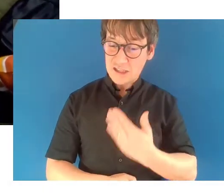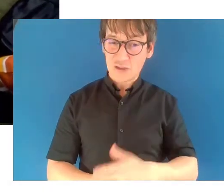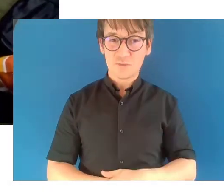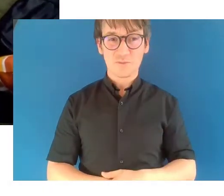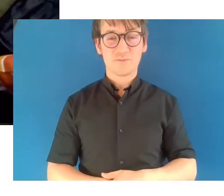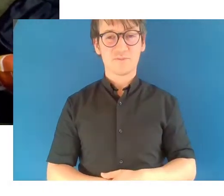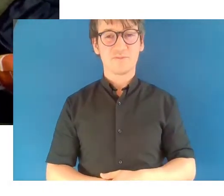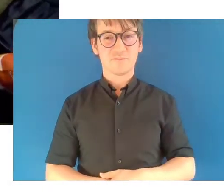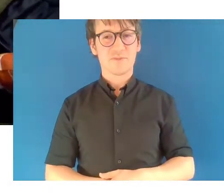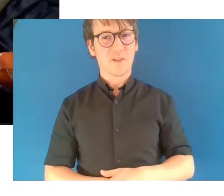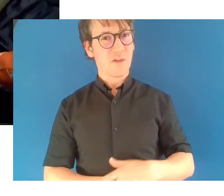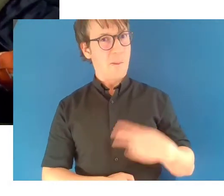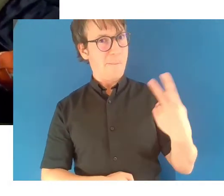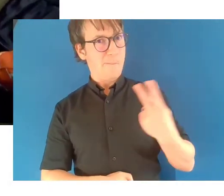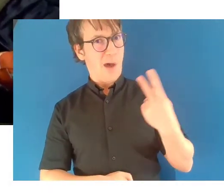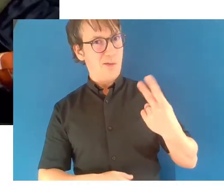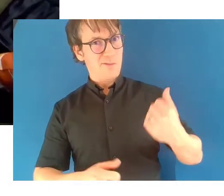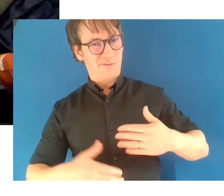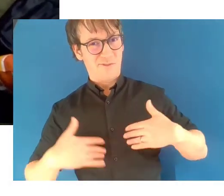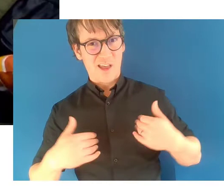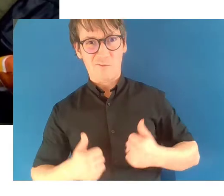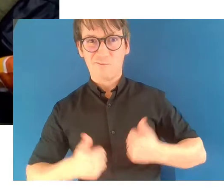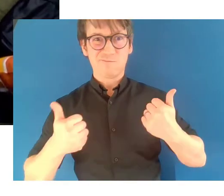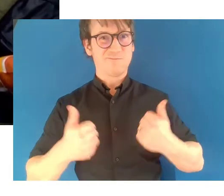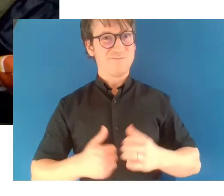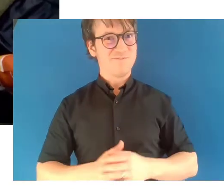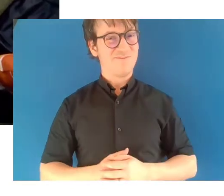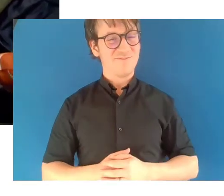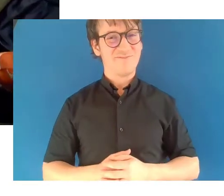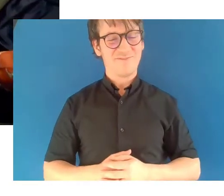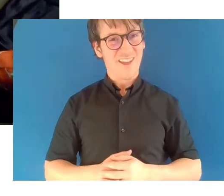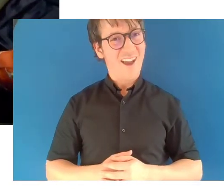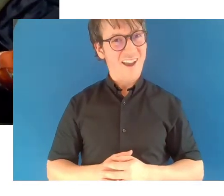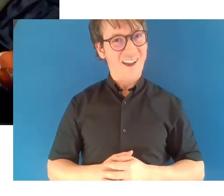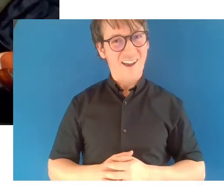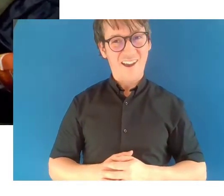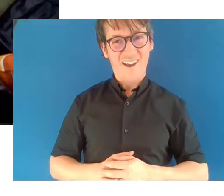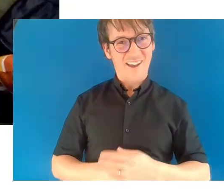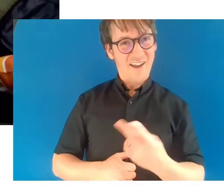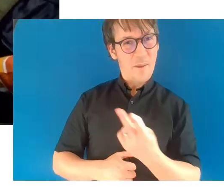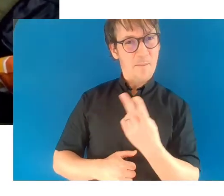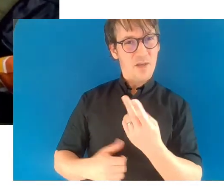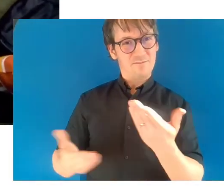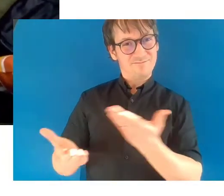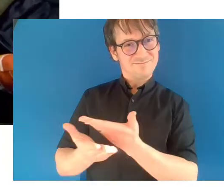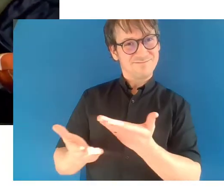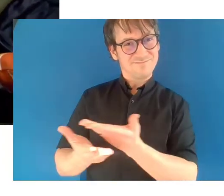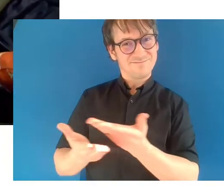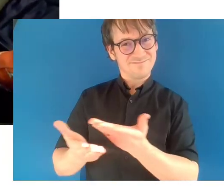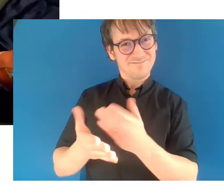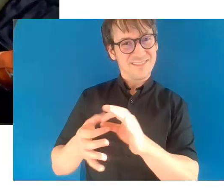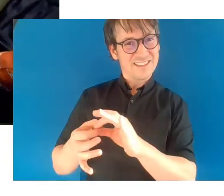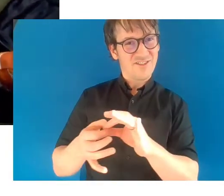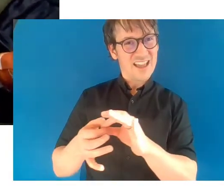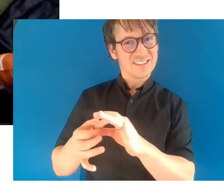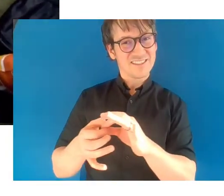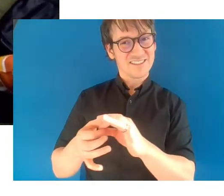I’m good thanks. So both of us are doing really good. So there was a little bit of social interaction.